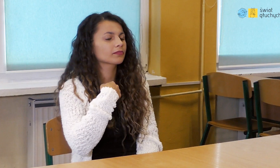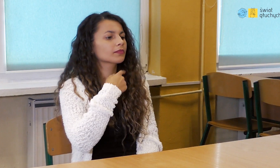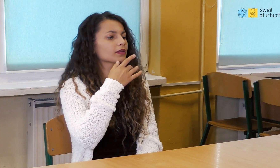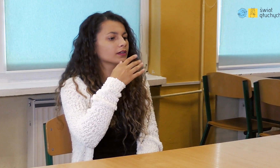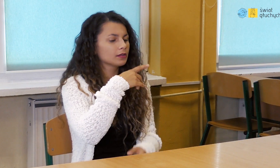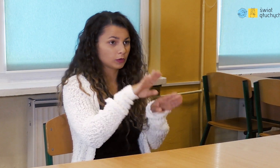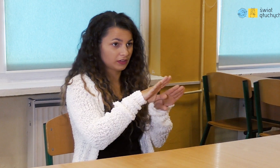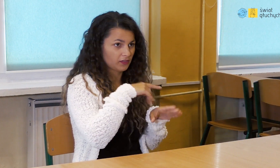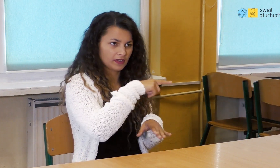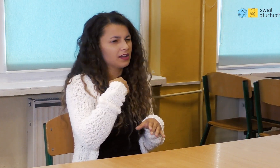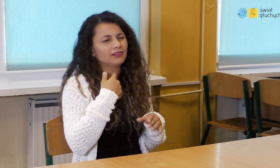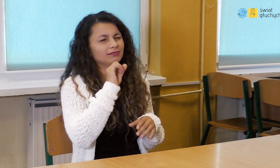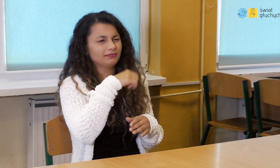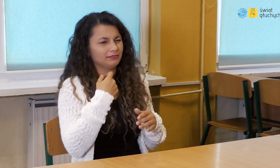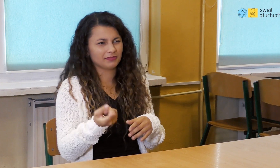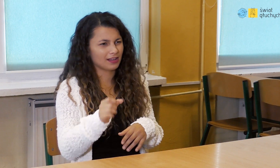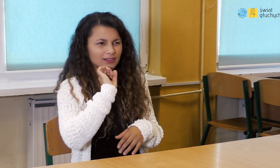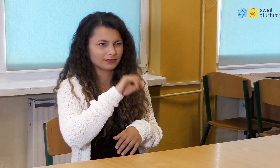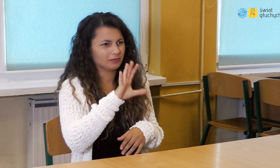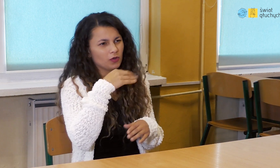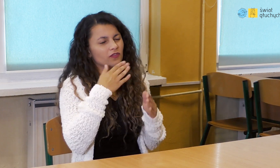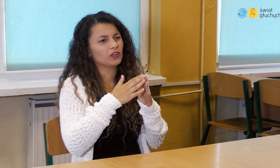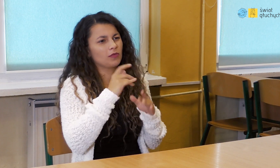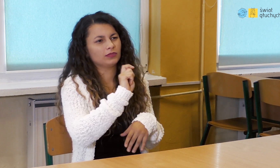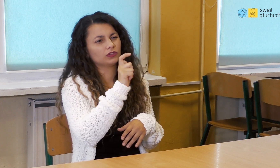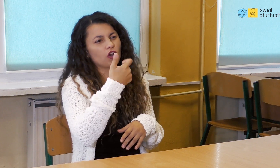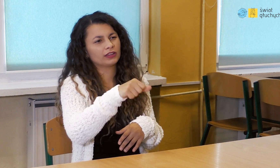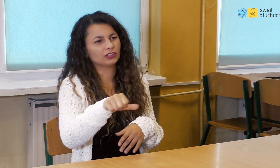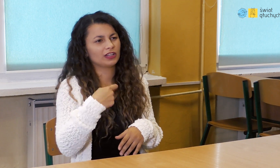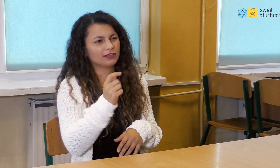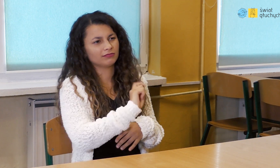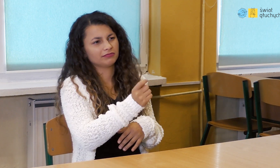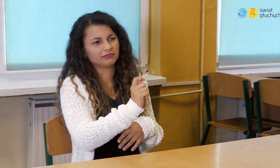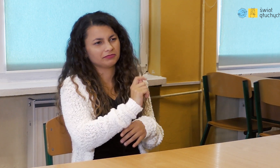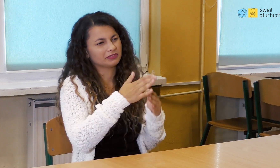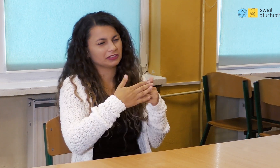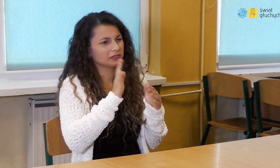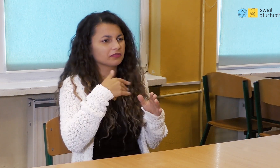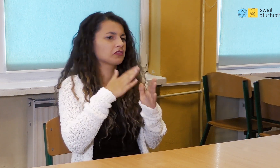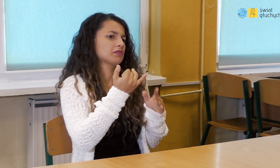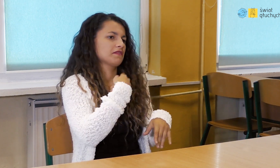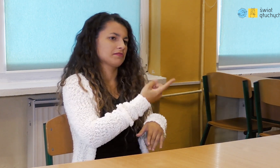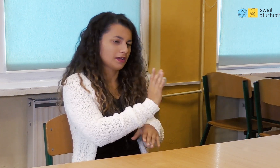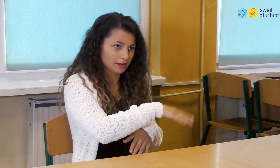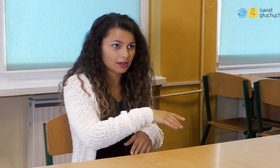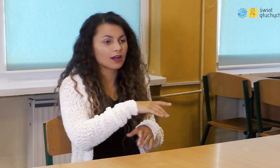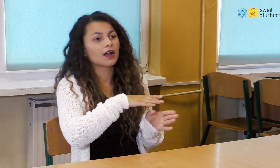In elementary and middle school, I didn't wash my clothes at school at all because I went home every weekend, so I did all my laundry there. But in high school, I stayed at school for two or three weeks at a time,